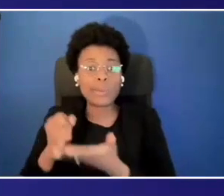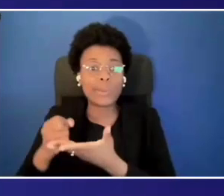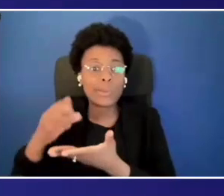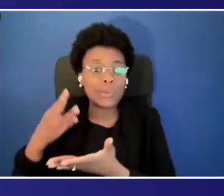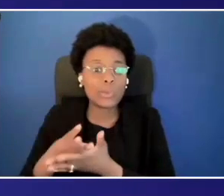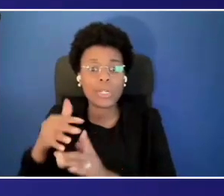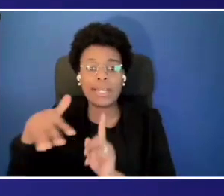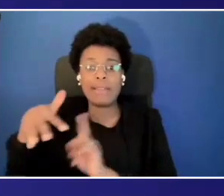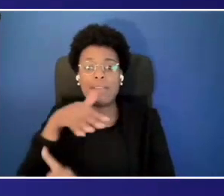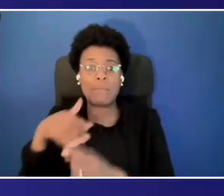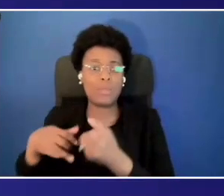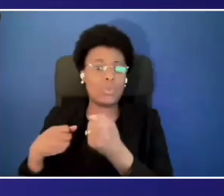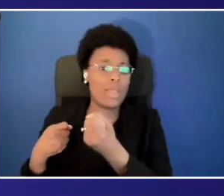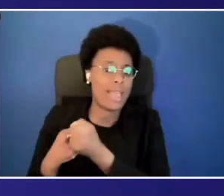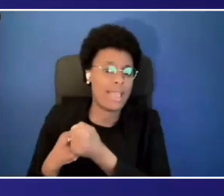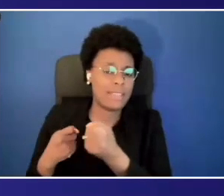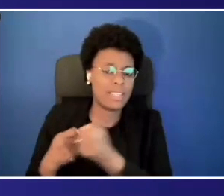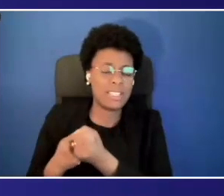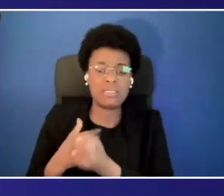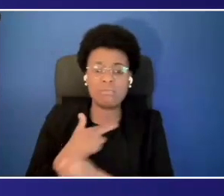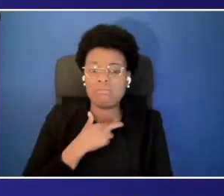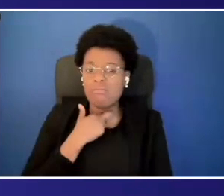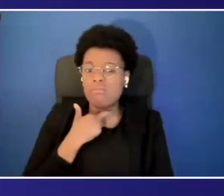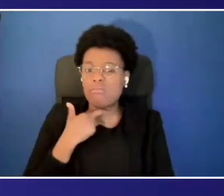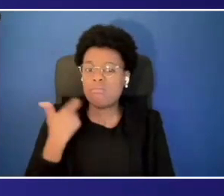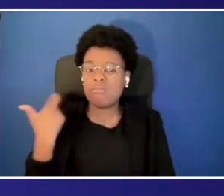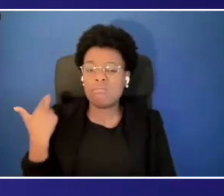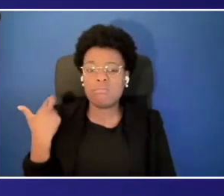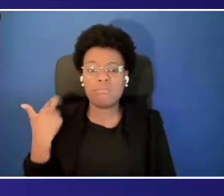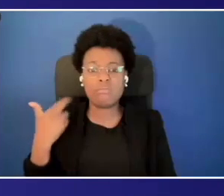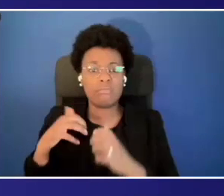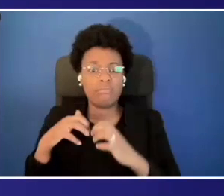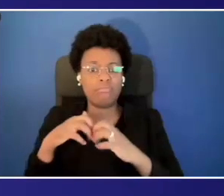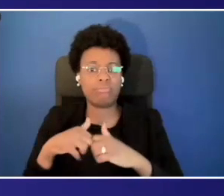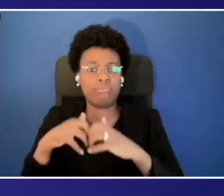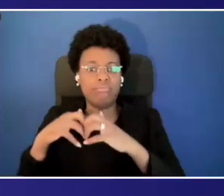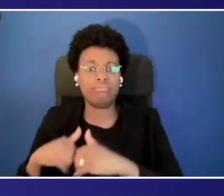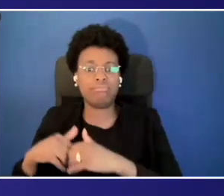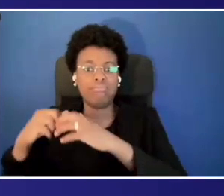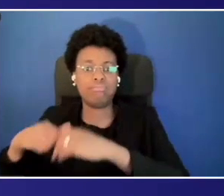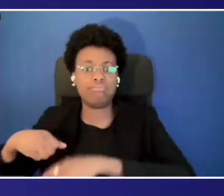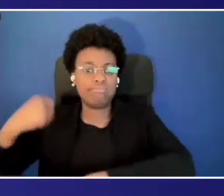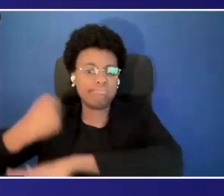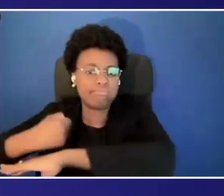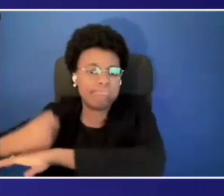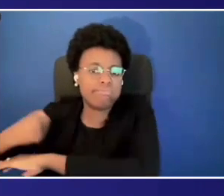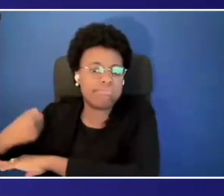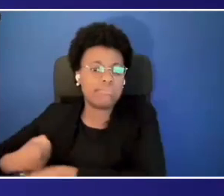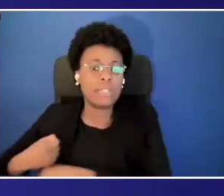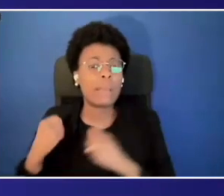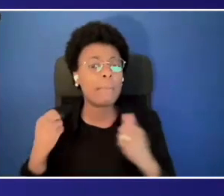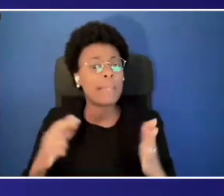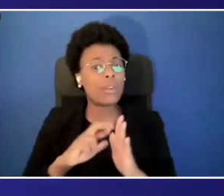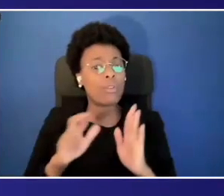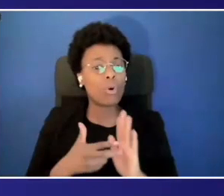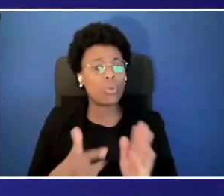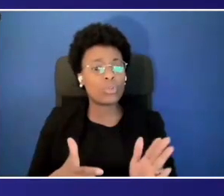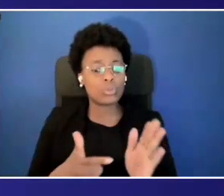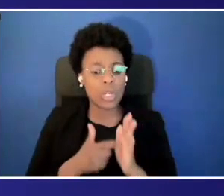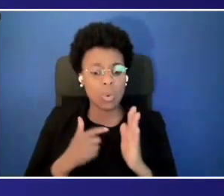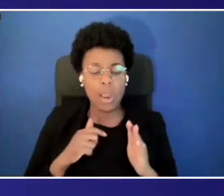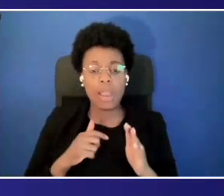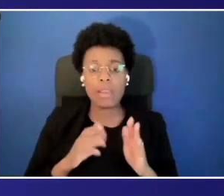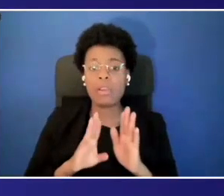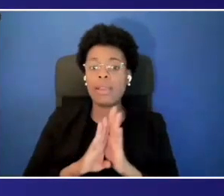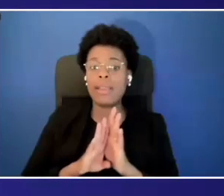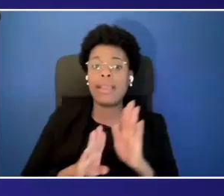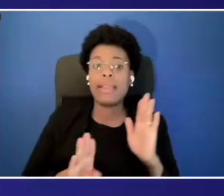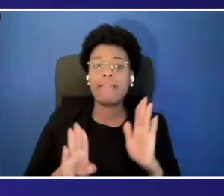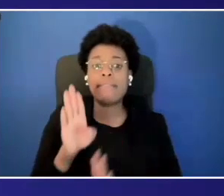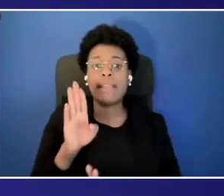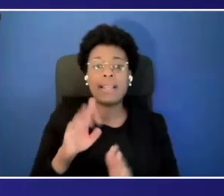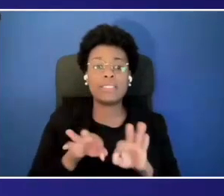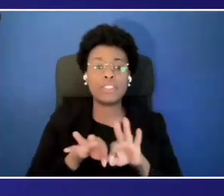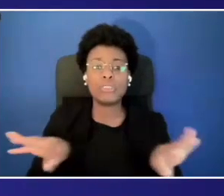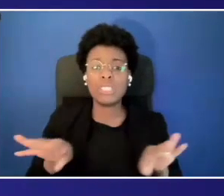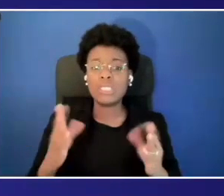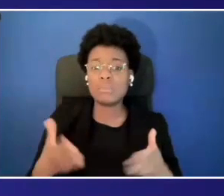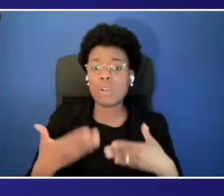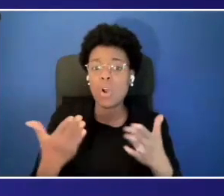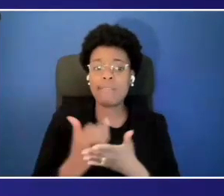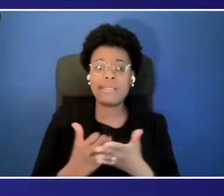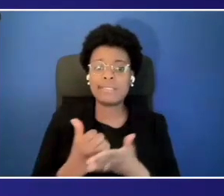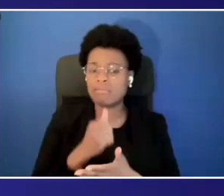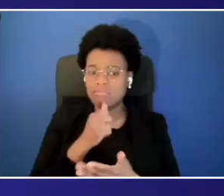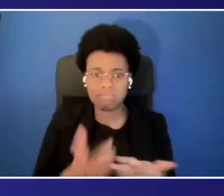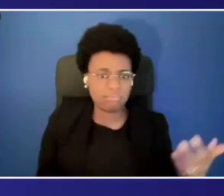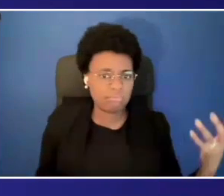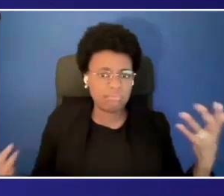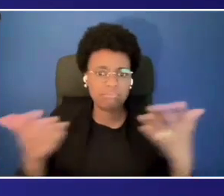Are being at risk of being gutted. In reality, many of these roles require advanced degrees, yet offer salaries that do not match the cost of that education.